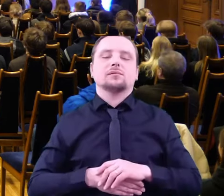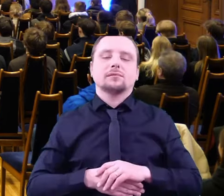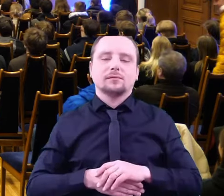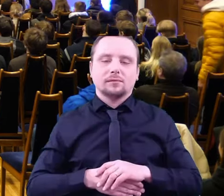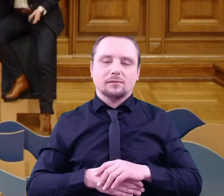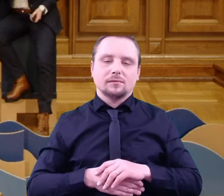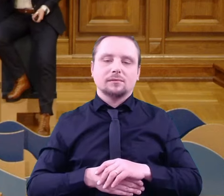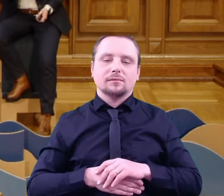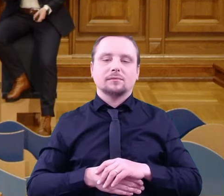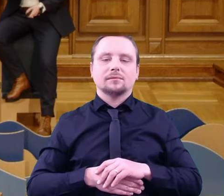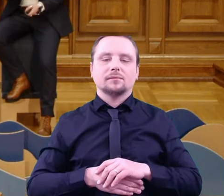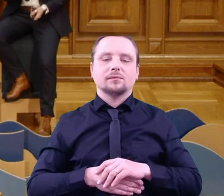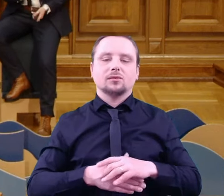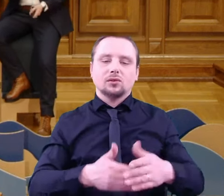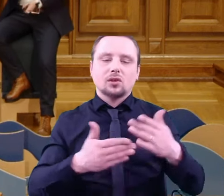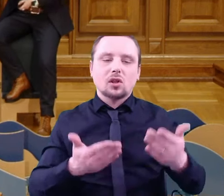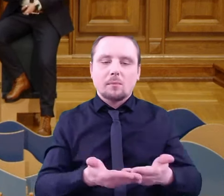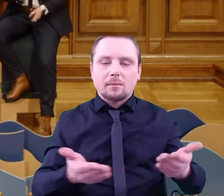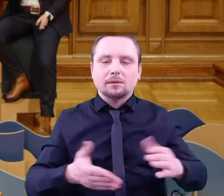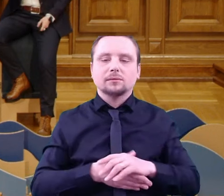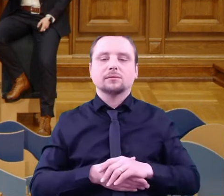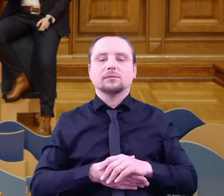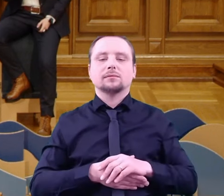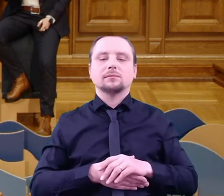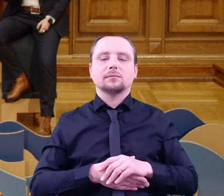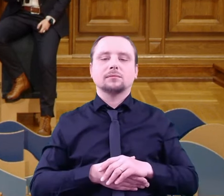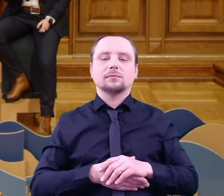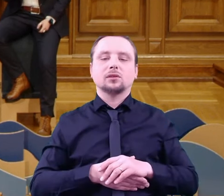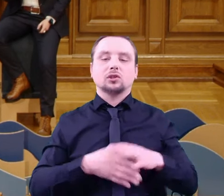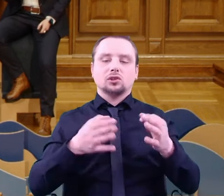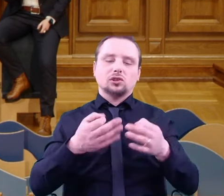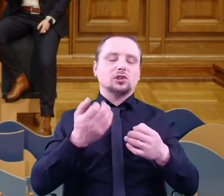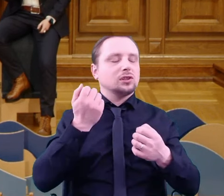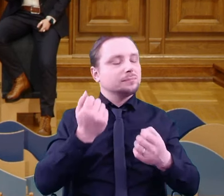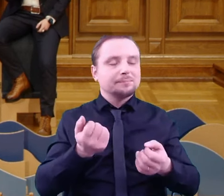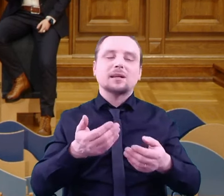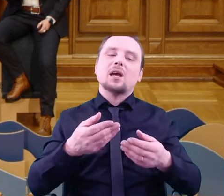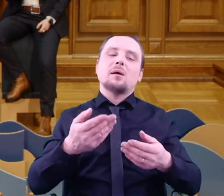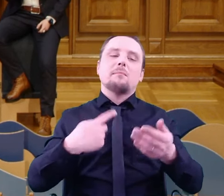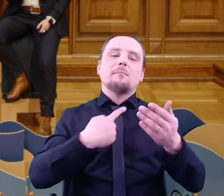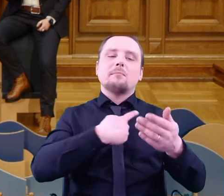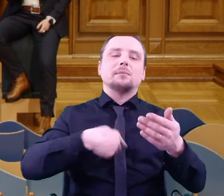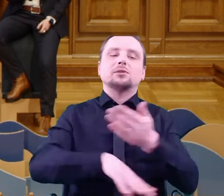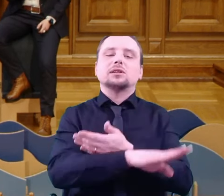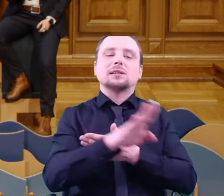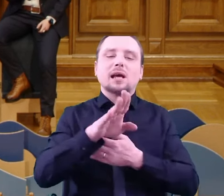Good morning ladies and gentlemen. We are pleased to represent today the Faculty of Architecture of Gdańsk University of Technology